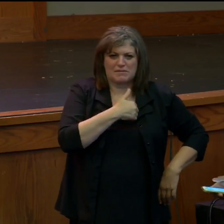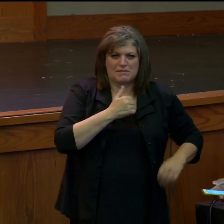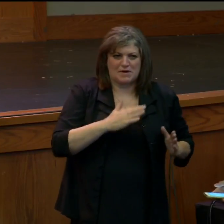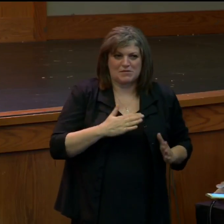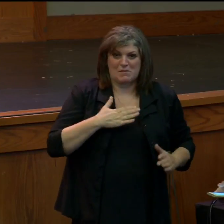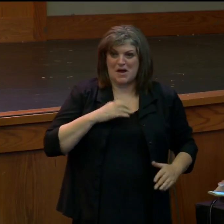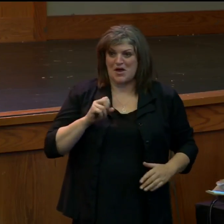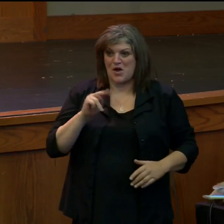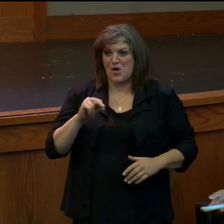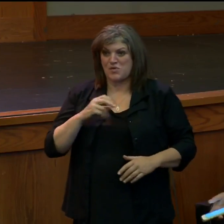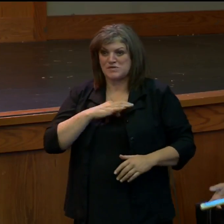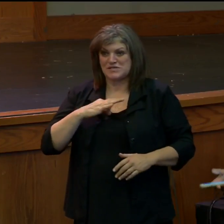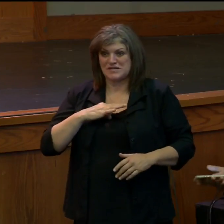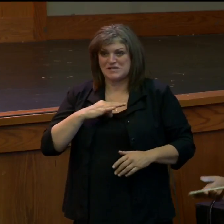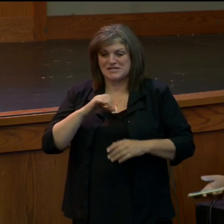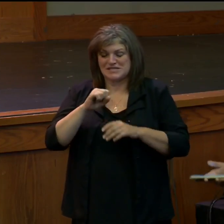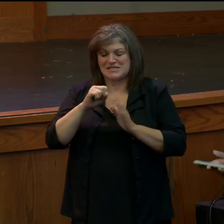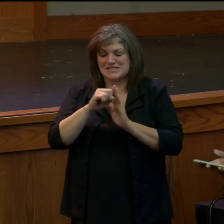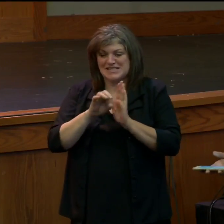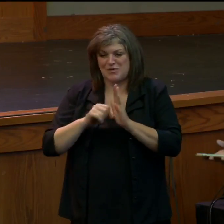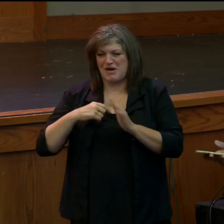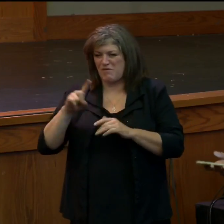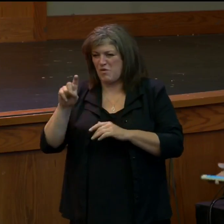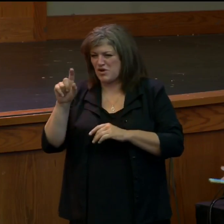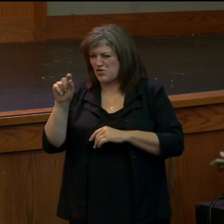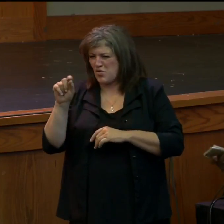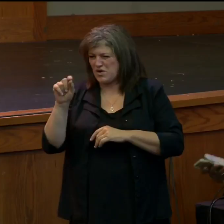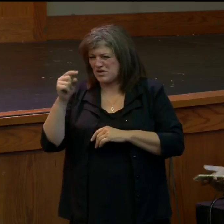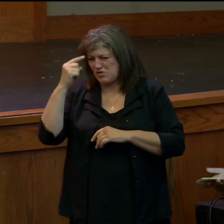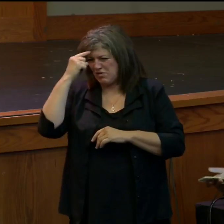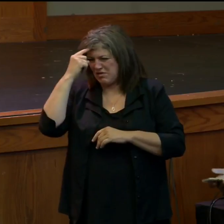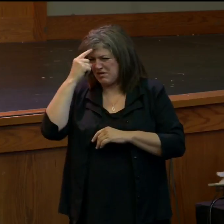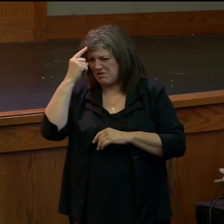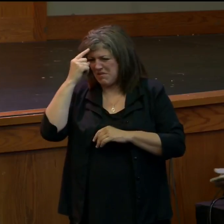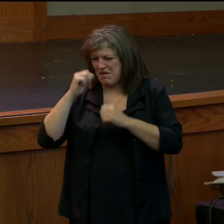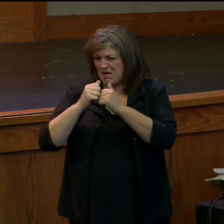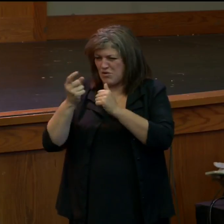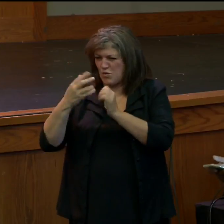IN MY OWN STATE WE ONLY HAVE 120. SO MAYBE KIND OF THINK ABOUT HOW YOU WANT TO REPRESENT THEM